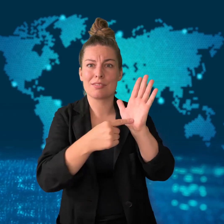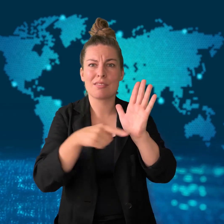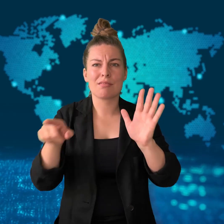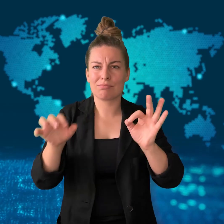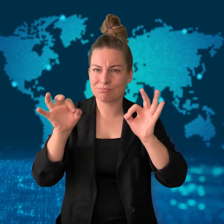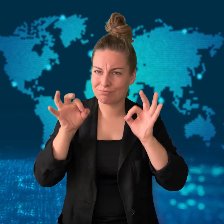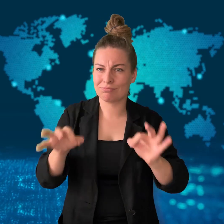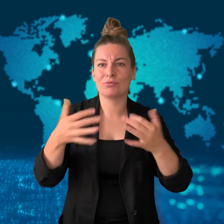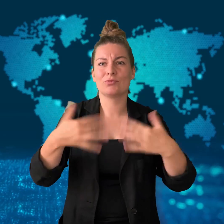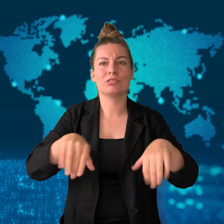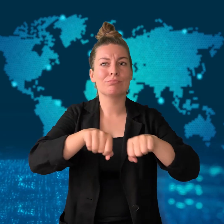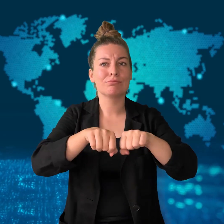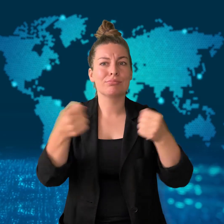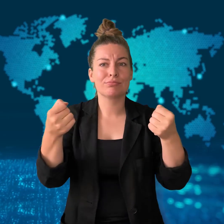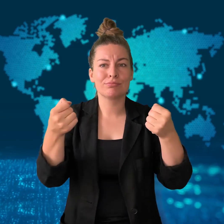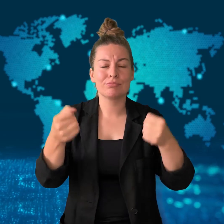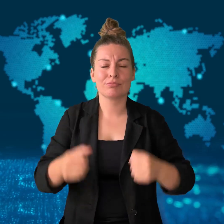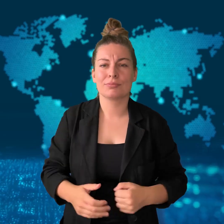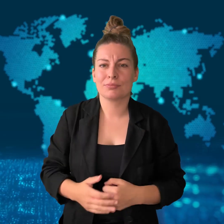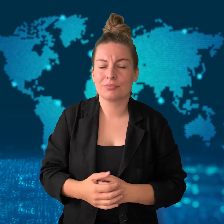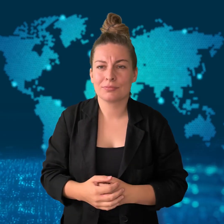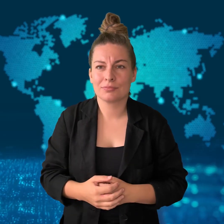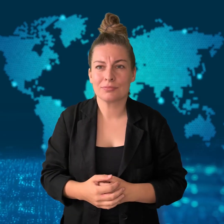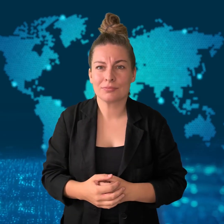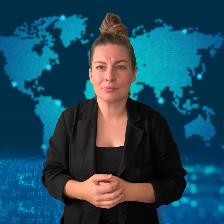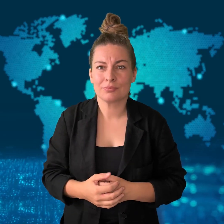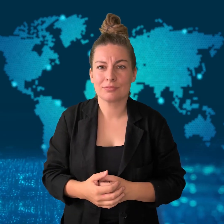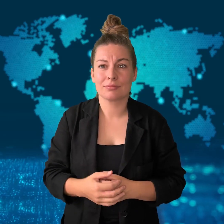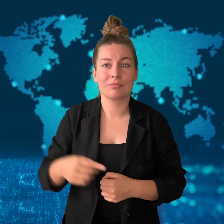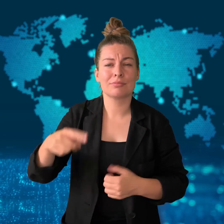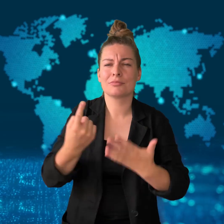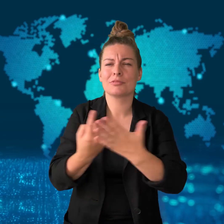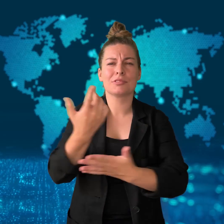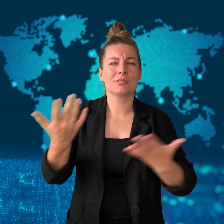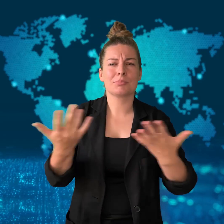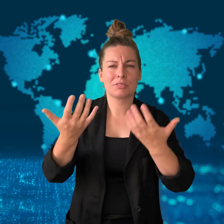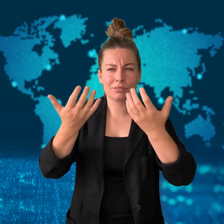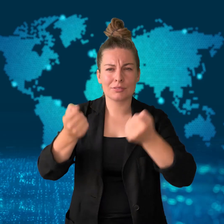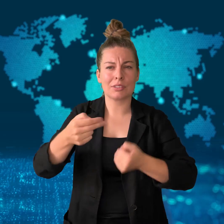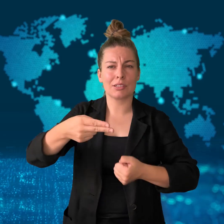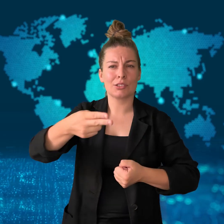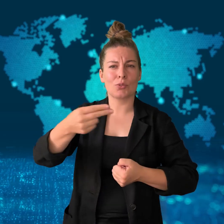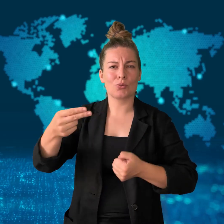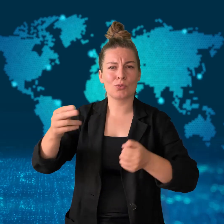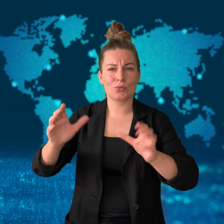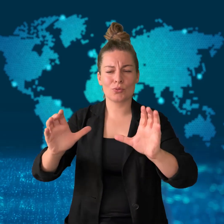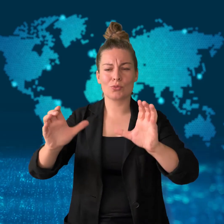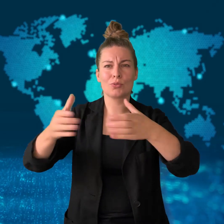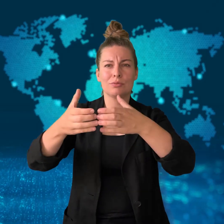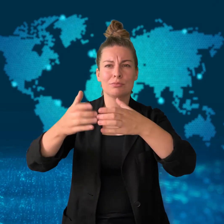This happened as the Indonesian Ulema Council (MUI),